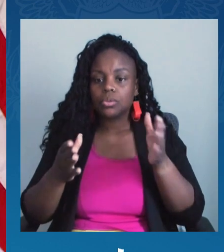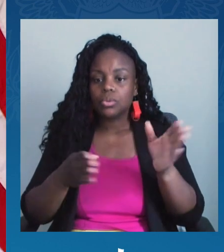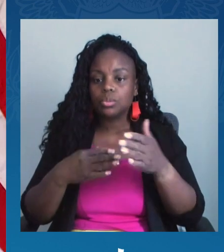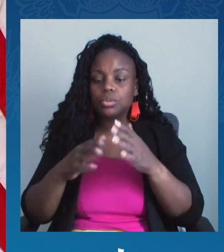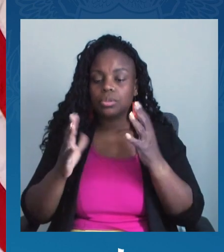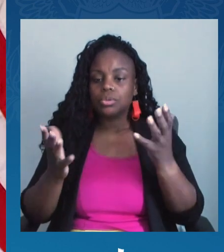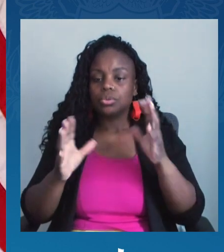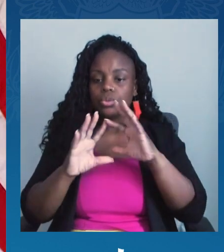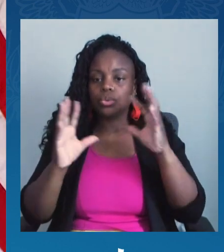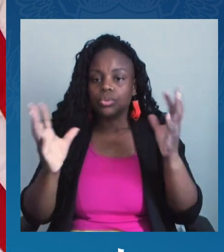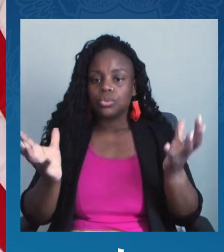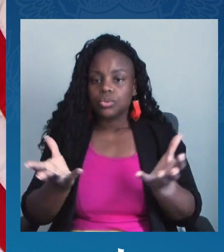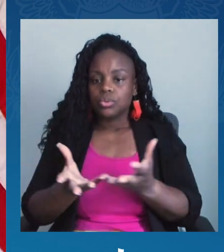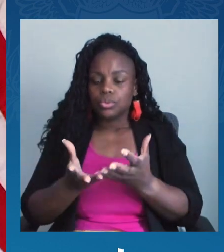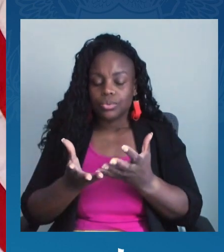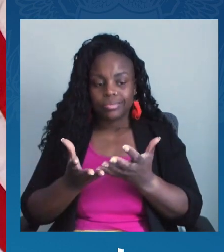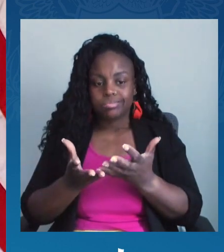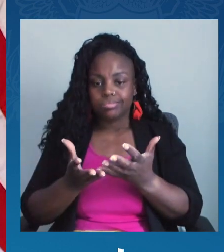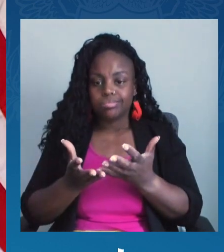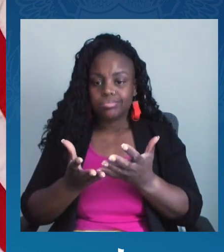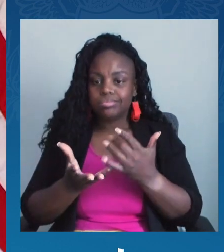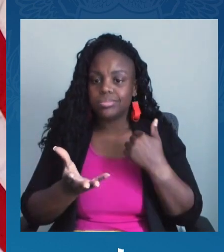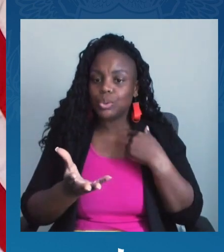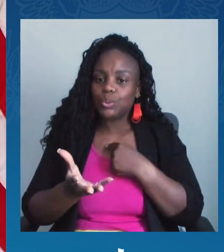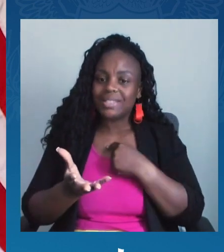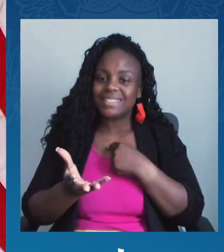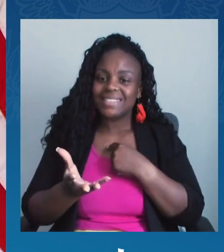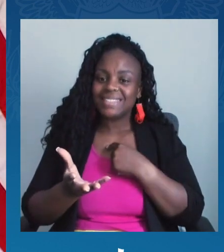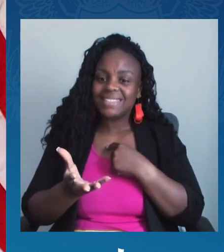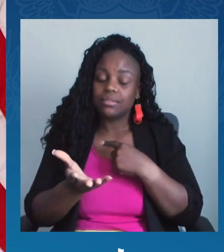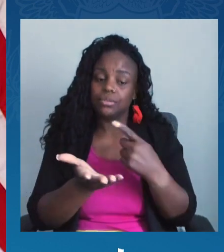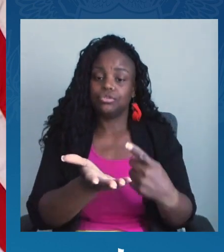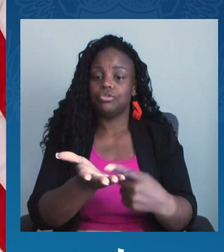and we talk about the importance of the rule of law.